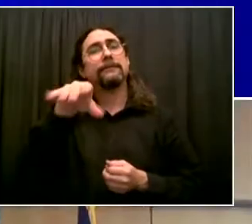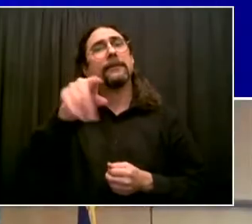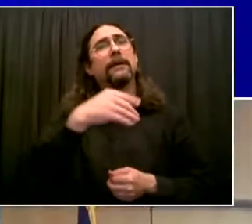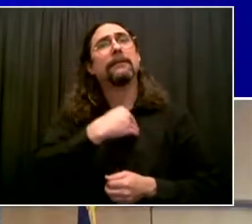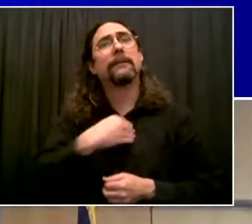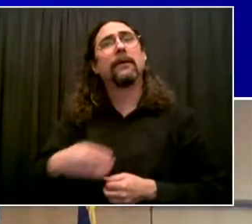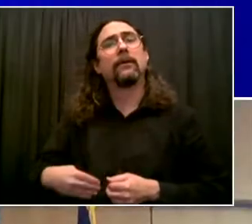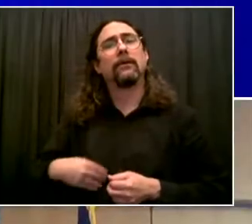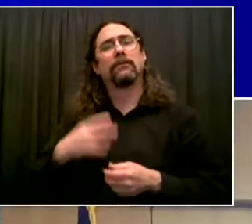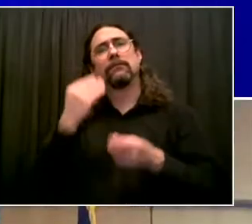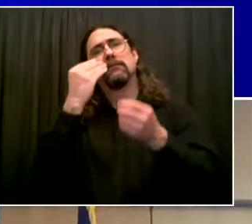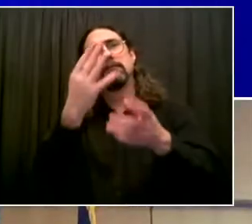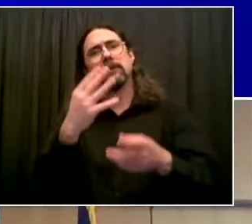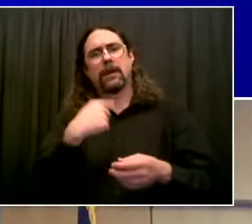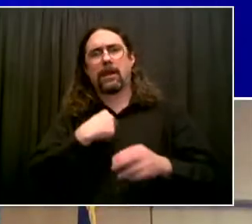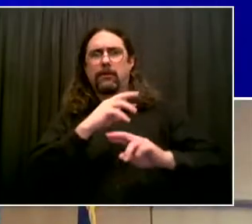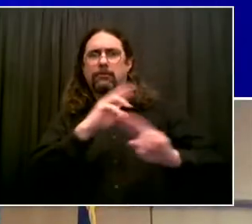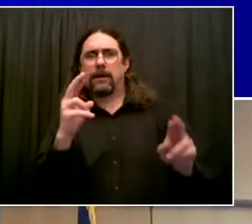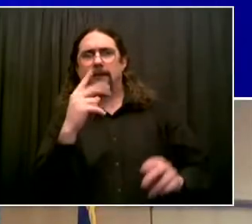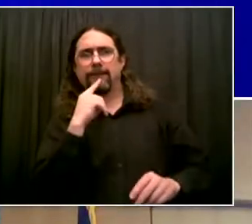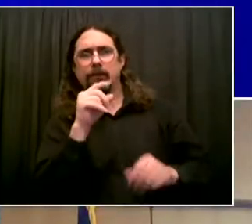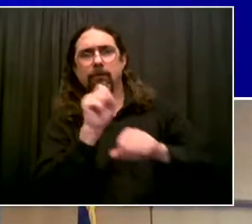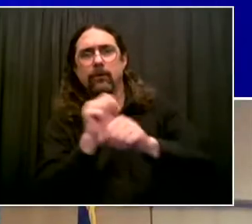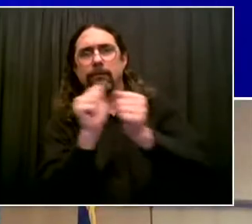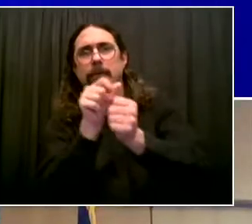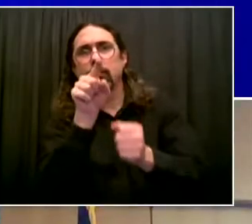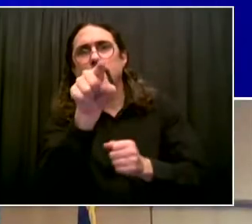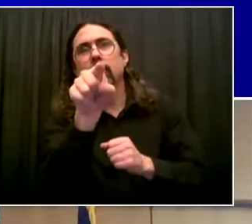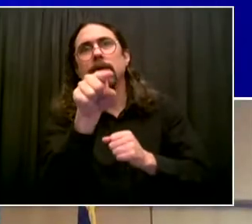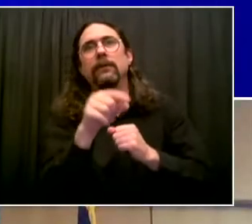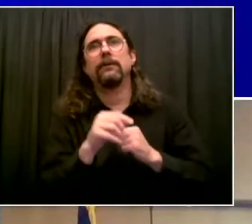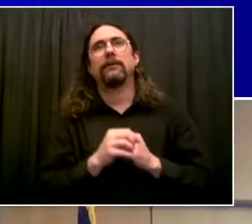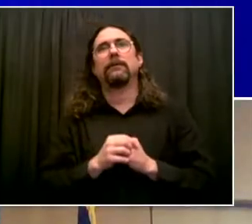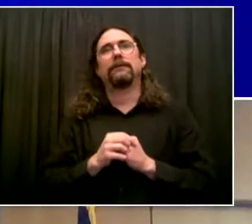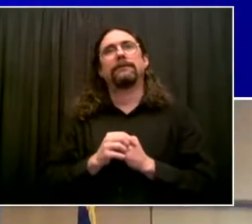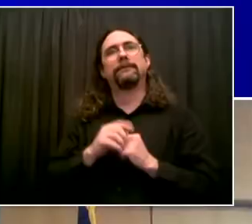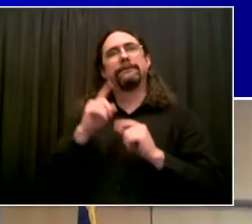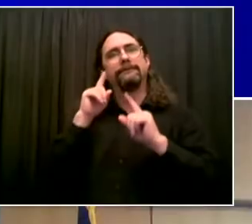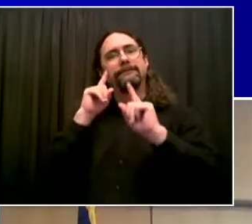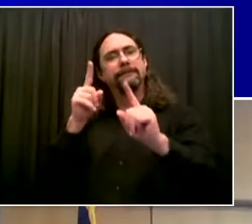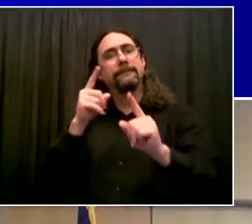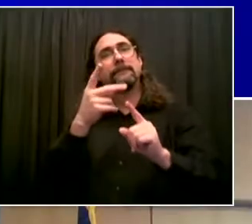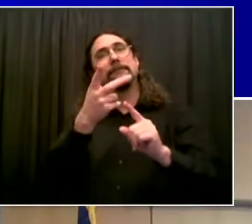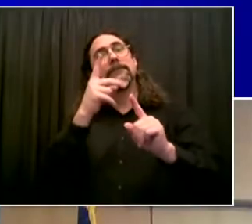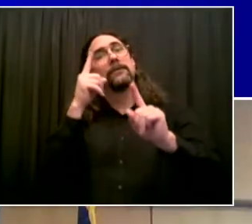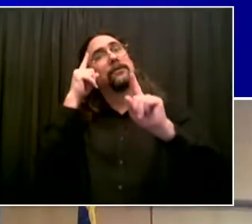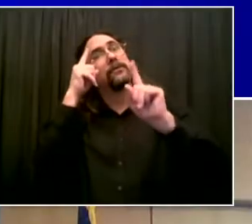SO,PL EASE, MAYOR, KNOW THAT YOU HAVE A PARTNER IN THIS OFFICE